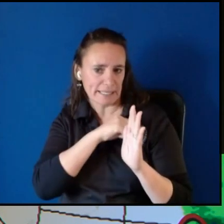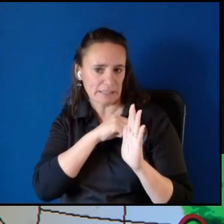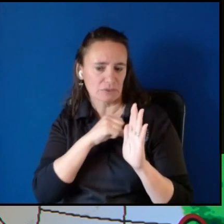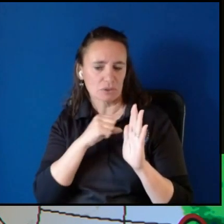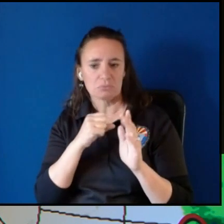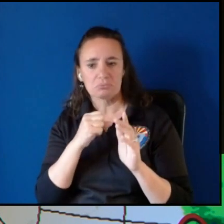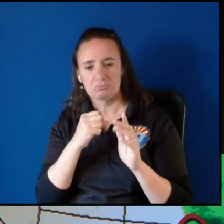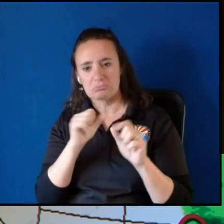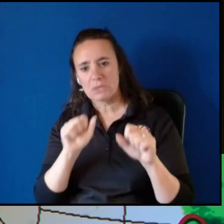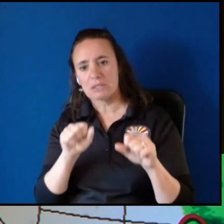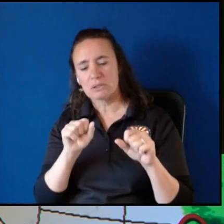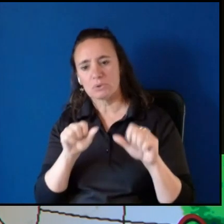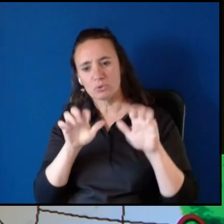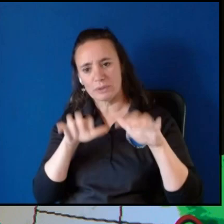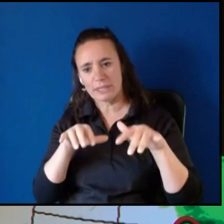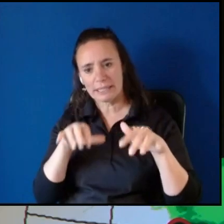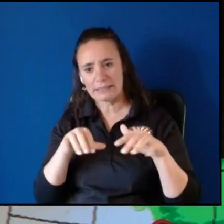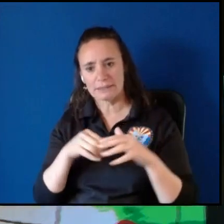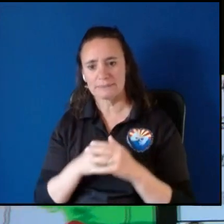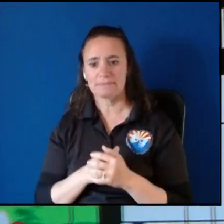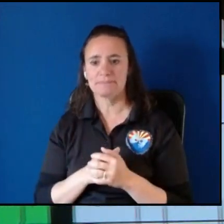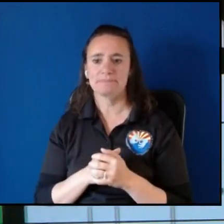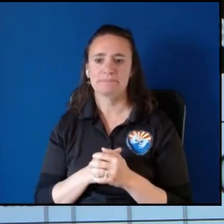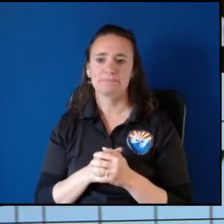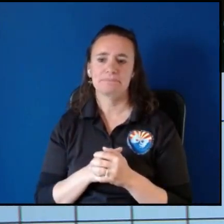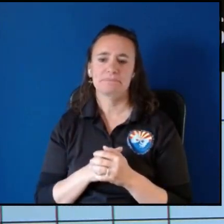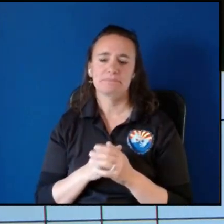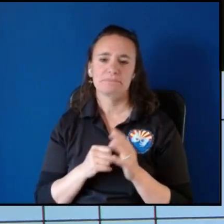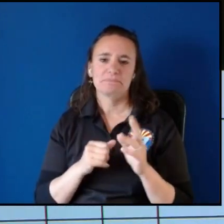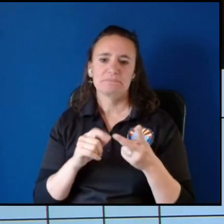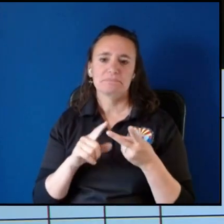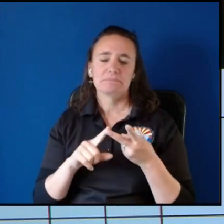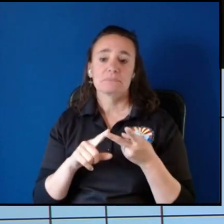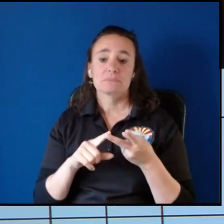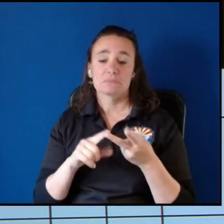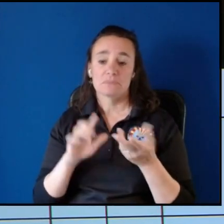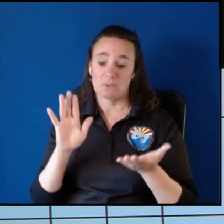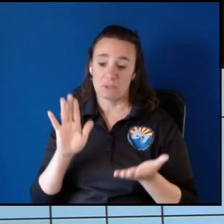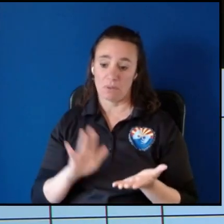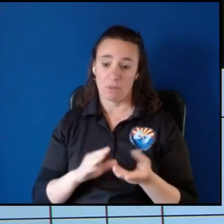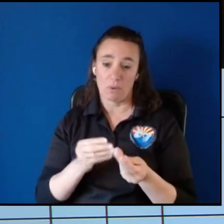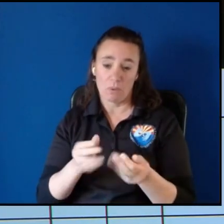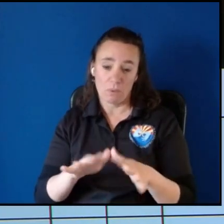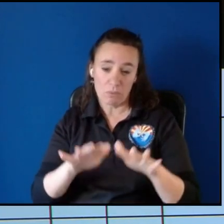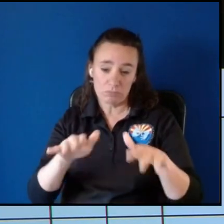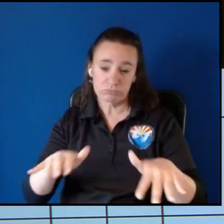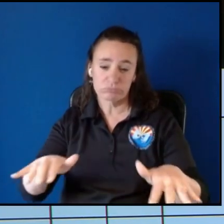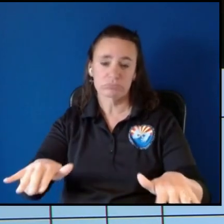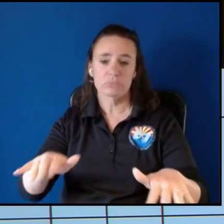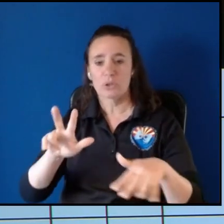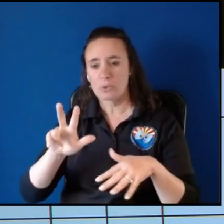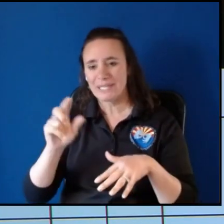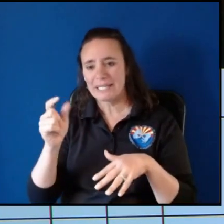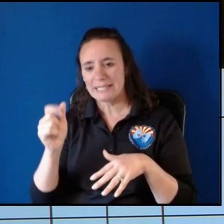down to the low country, we're looking at about 3/10ths on average across the area. Like I said, some areas will get zero.